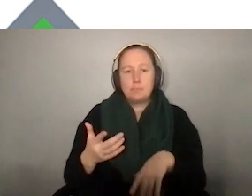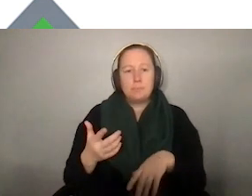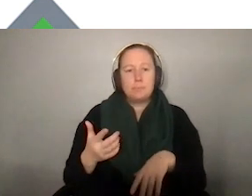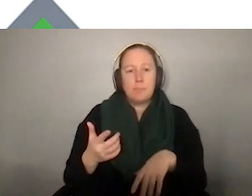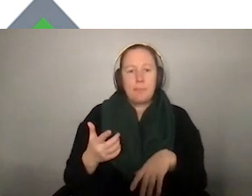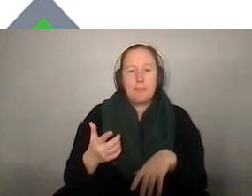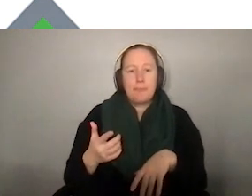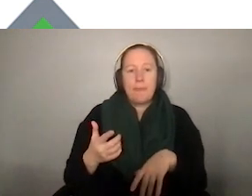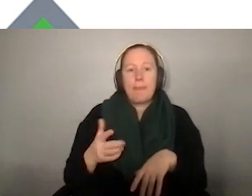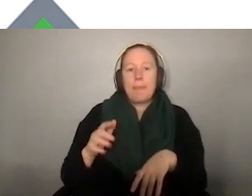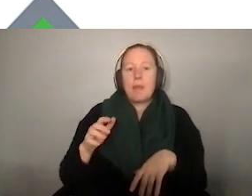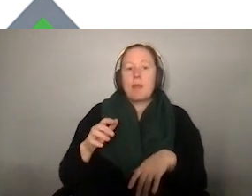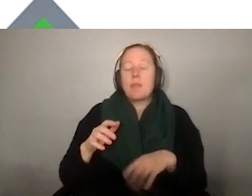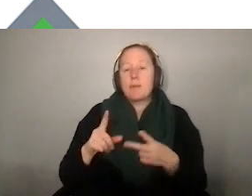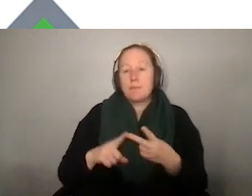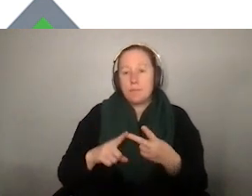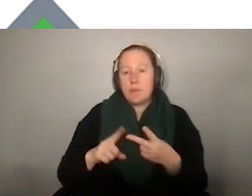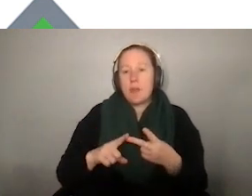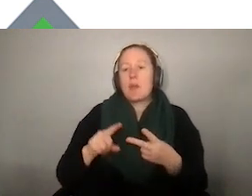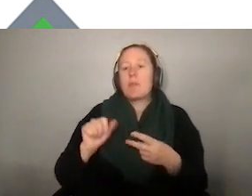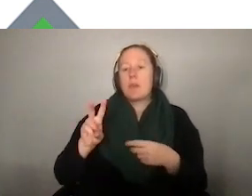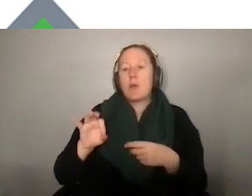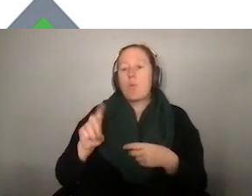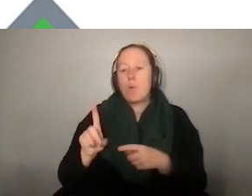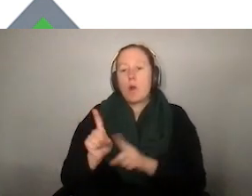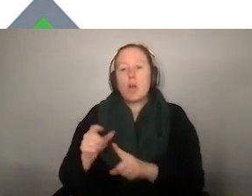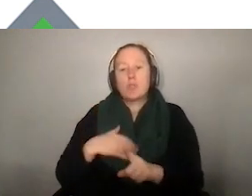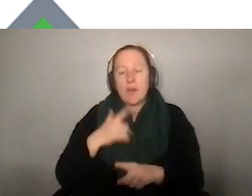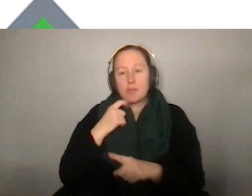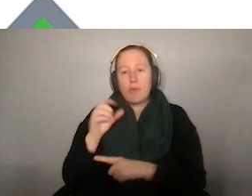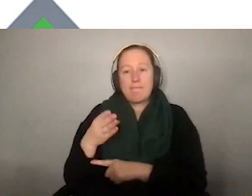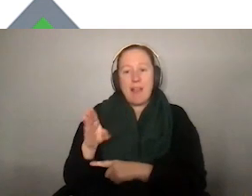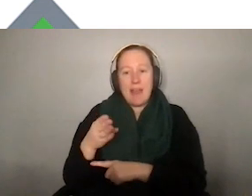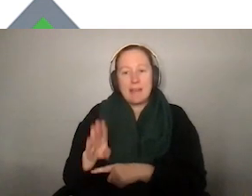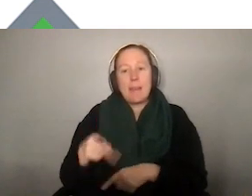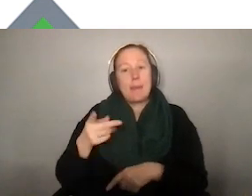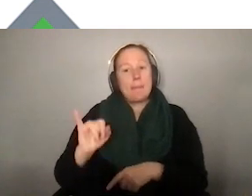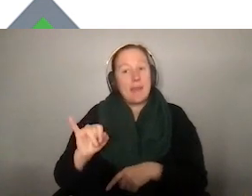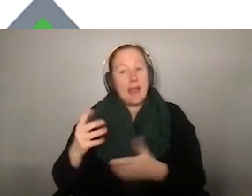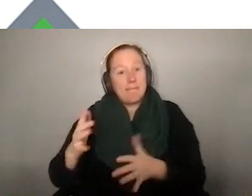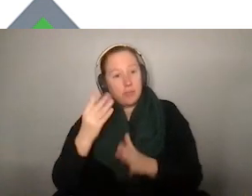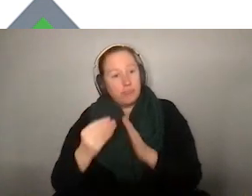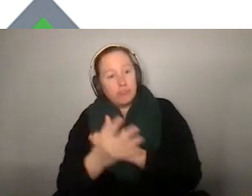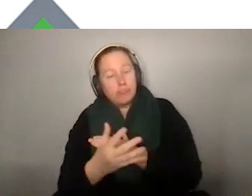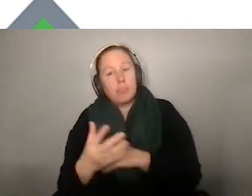the award also has a red flag next to it in ACMS. The PI was notified but has been a